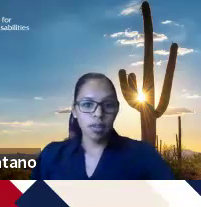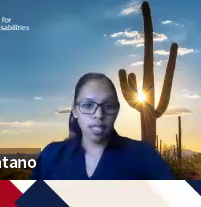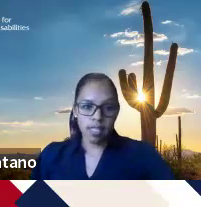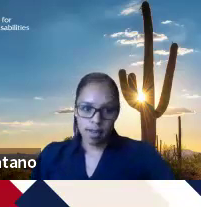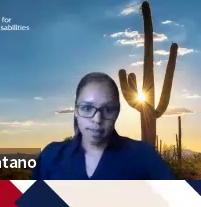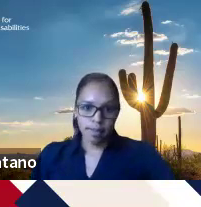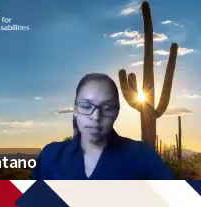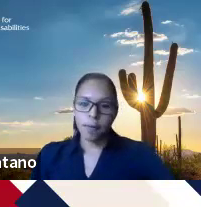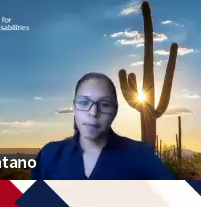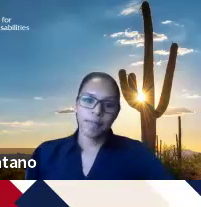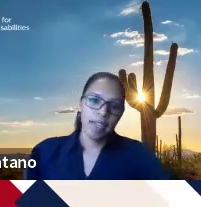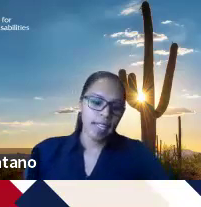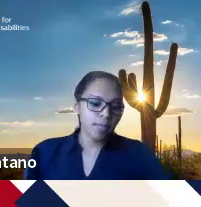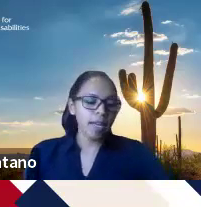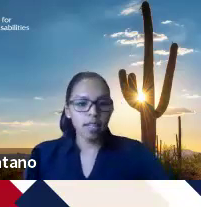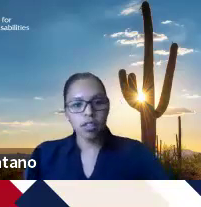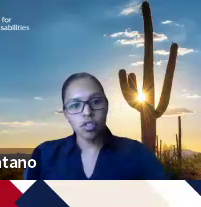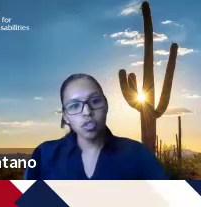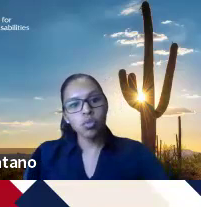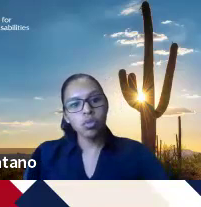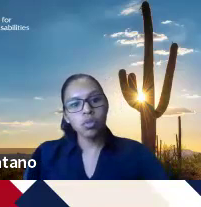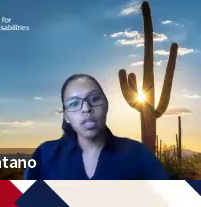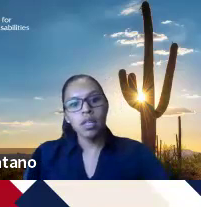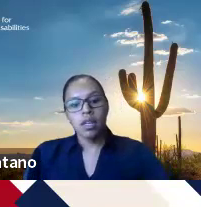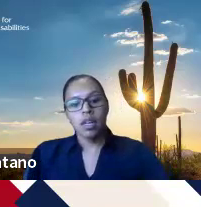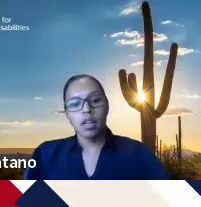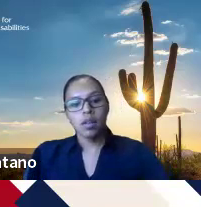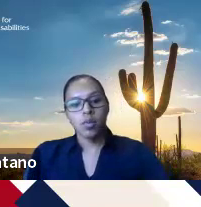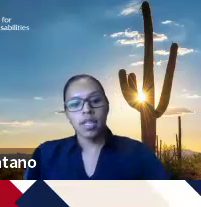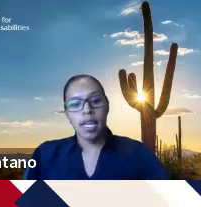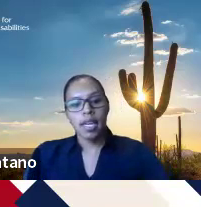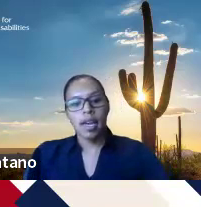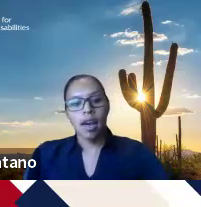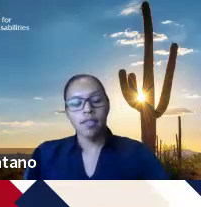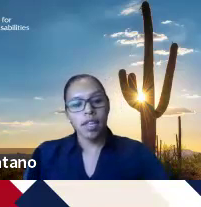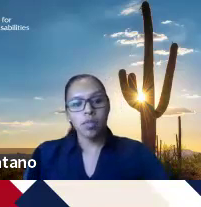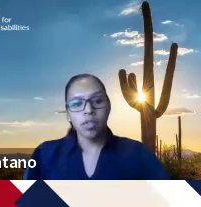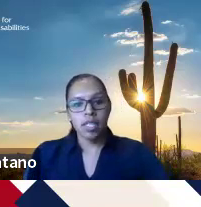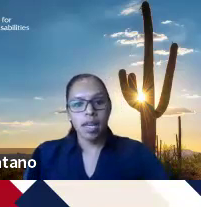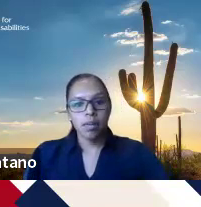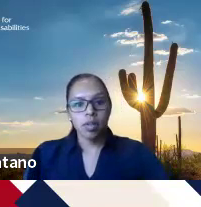HOURS AT A TIME. SO AGAIN DEPEND ONG THE SCHOOL WHAT THEY HAVE AVAILABLE TO THEM,